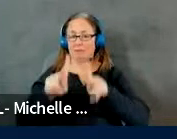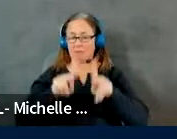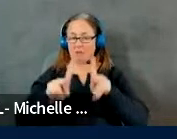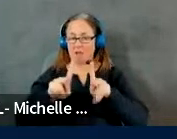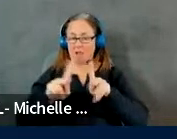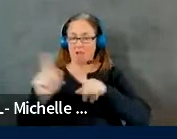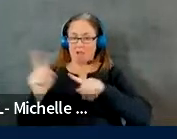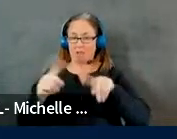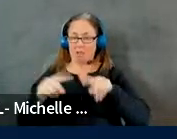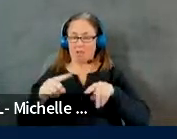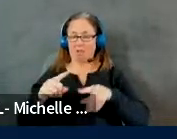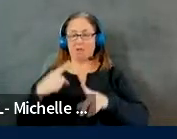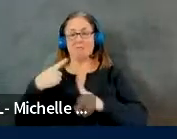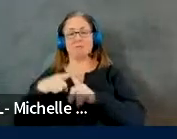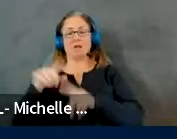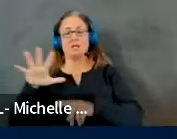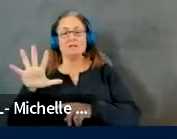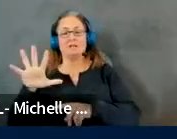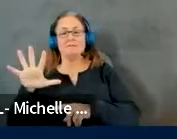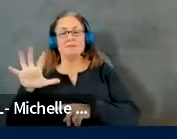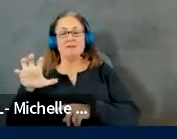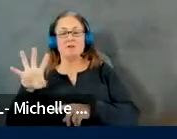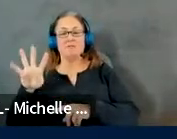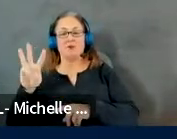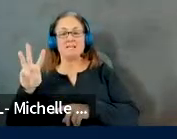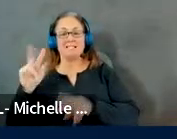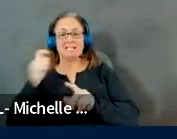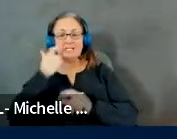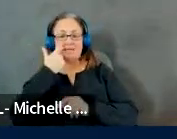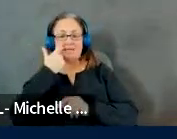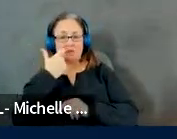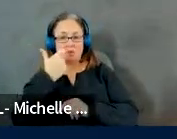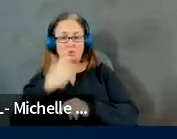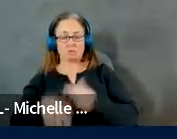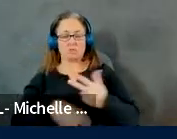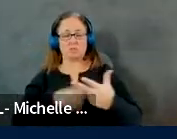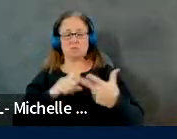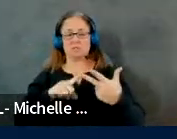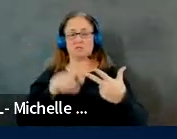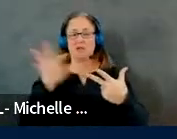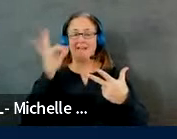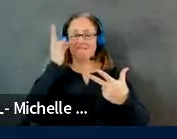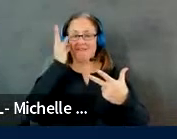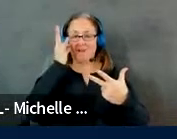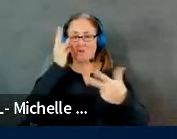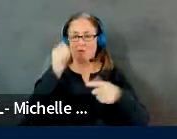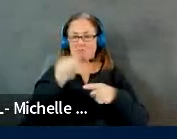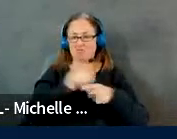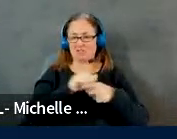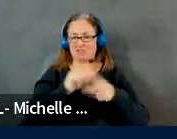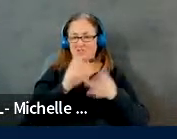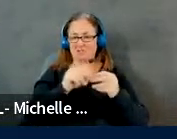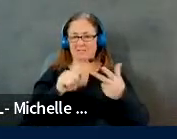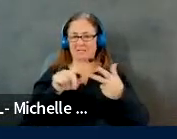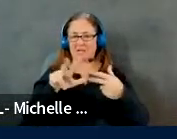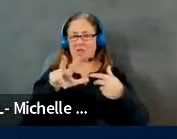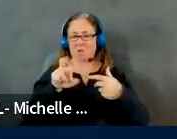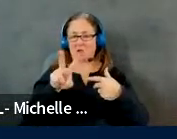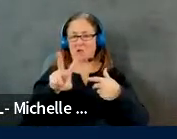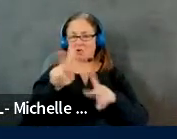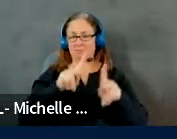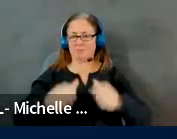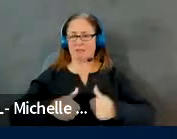over 546 views. For the federal and practitioner hearing, 302 people attended live for that hearing